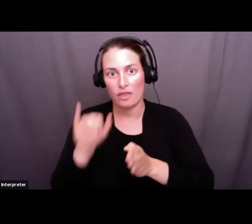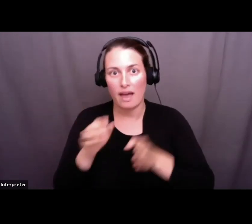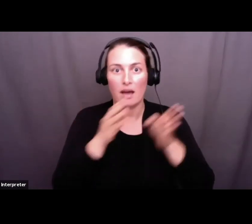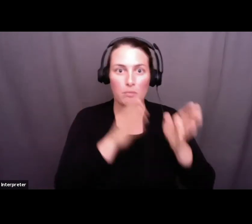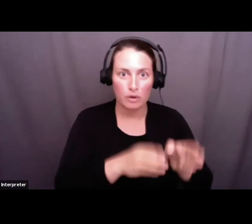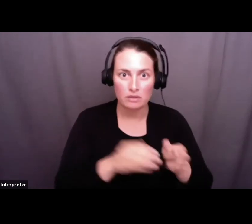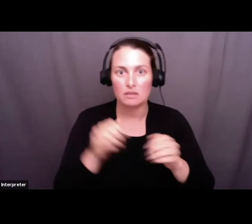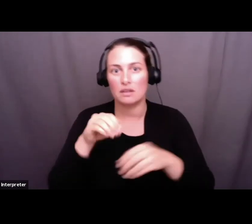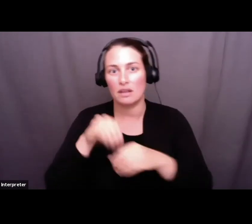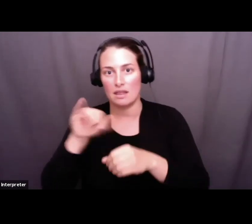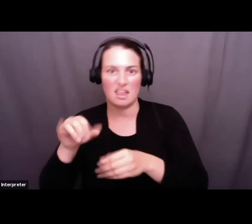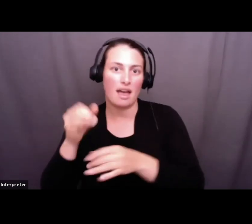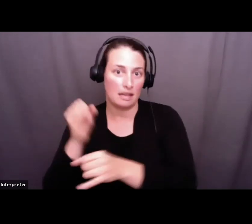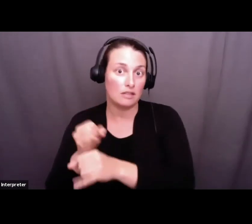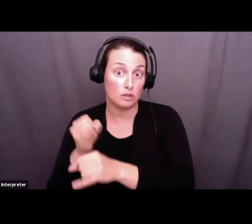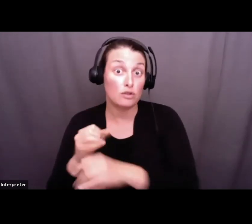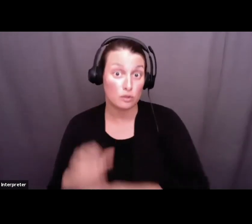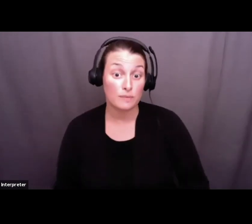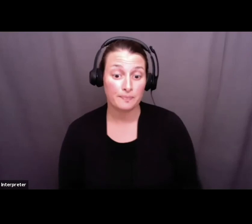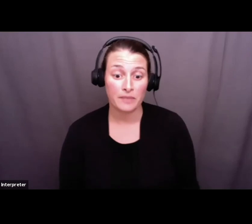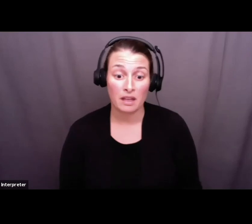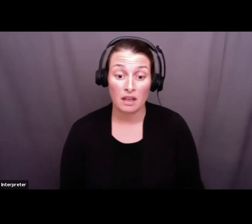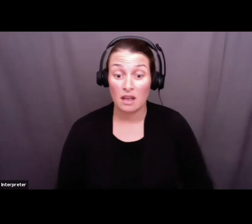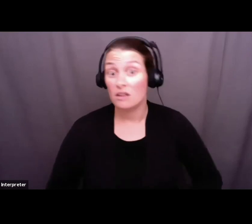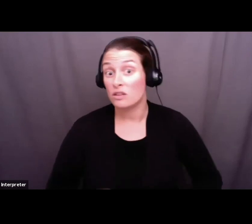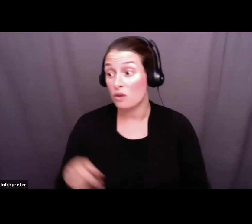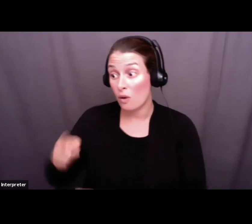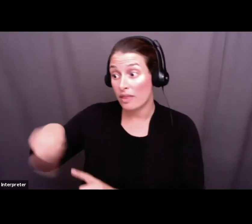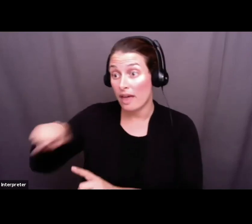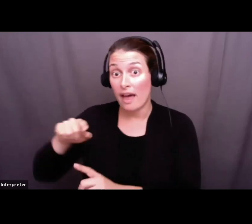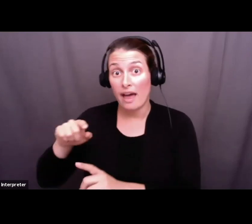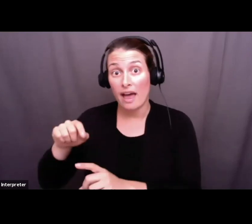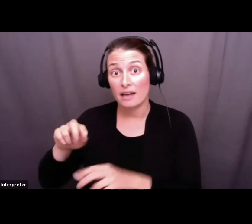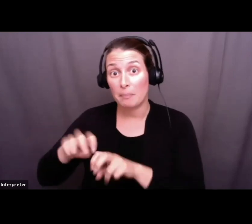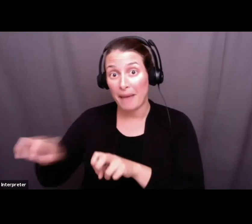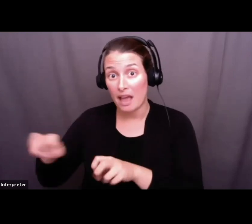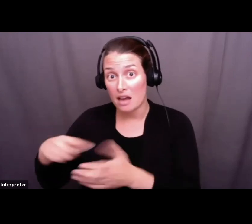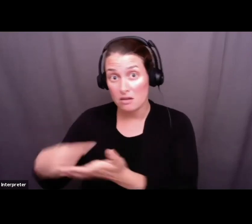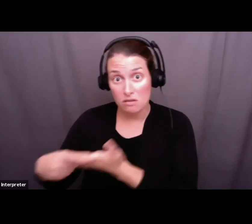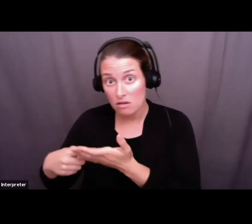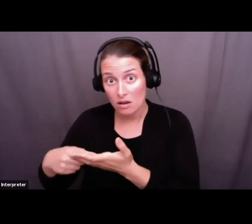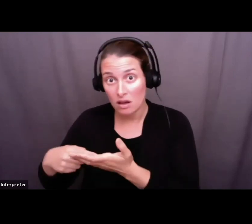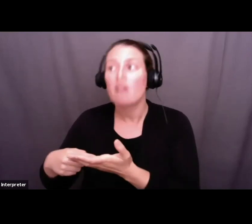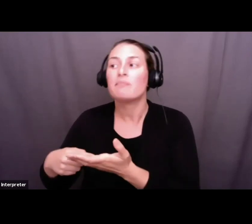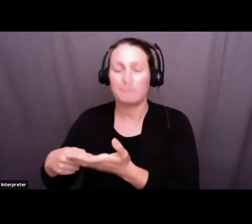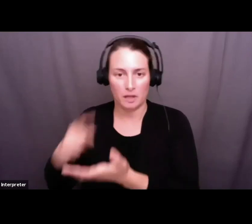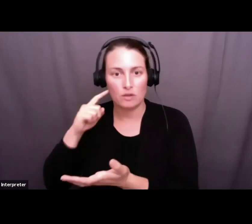I think there was a lot of enthusiasm for that idea of creating an infrastructure that